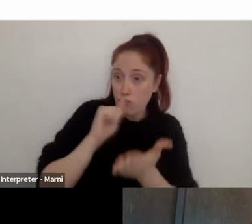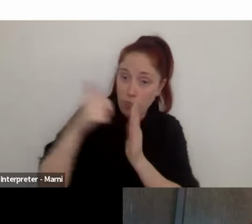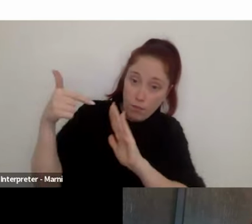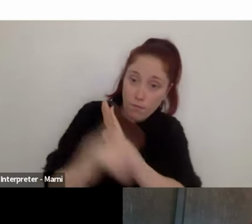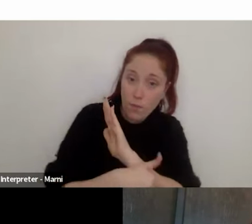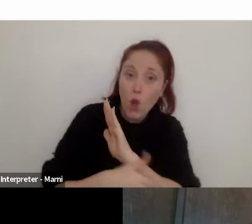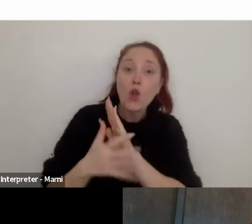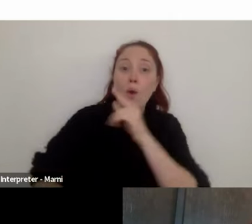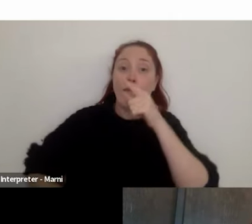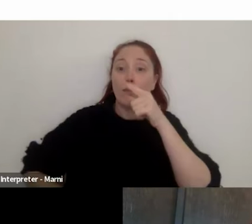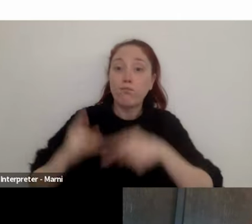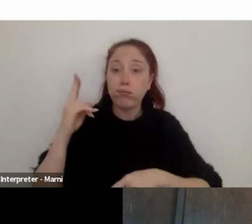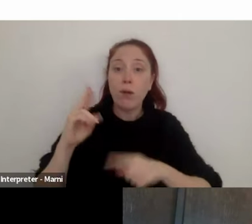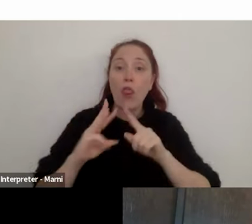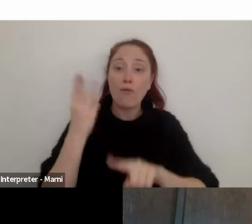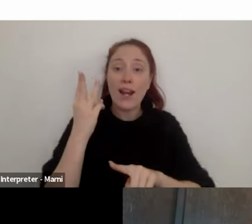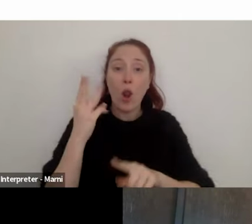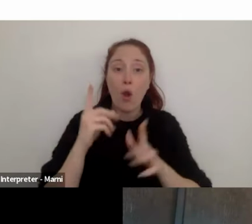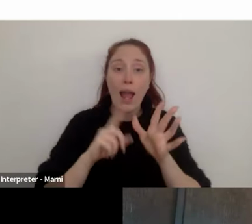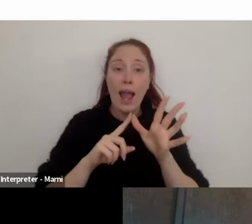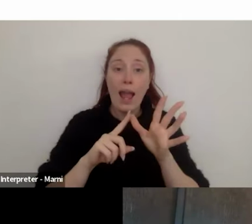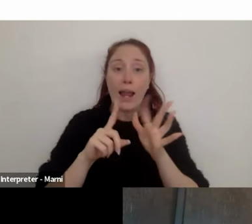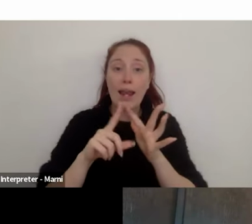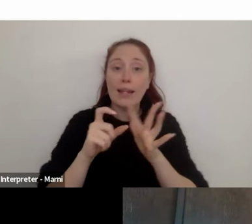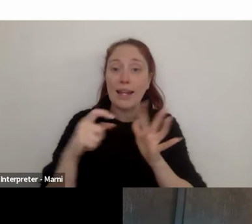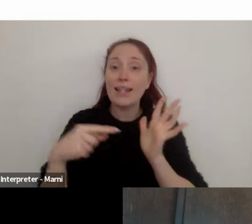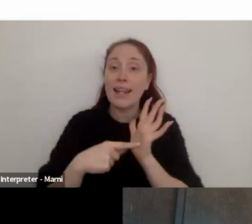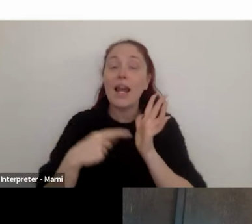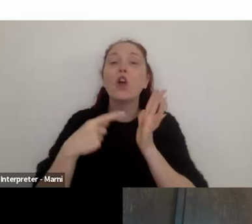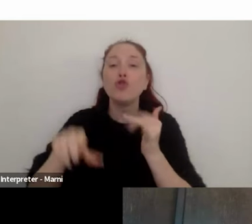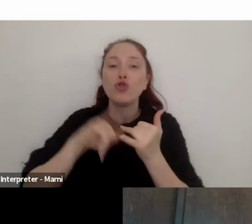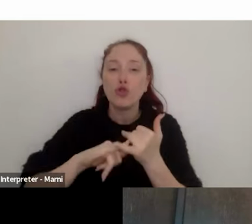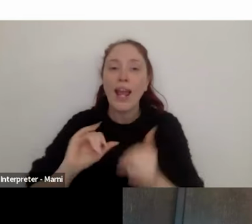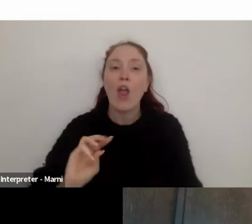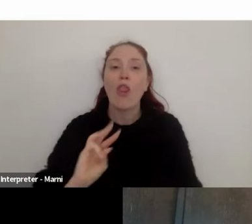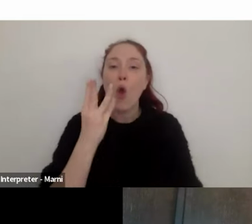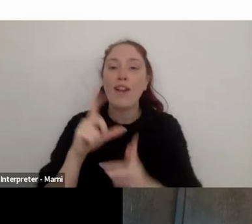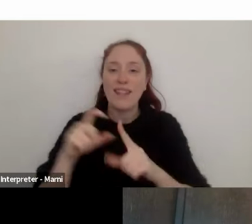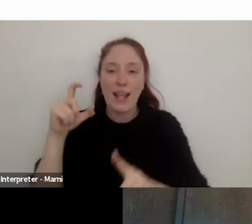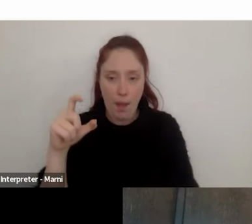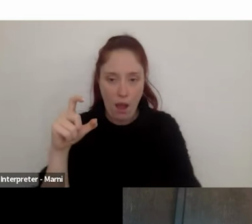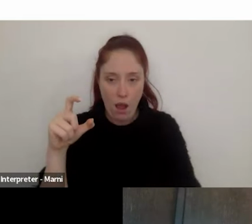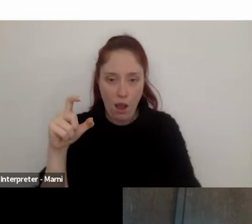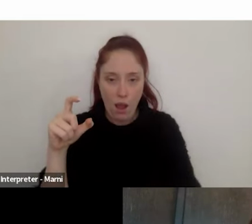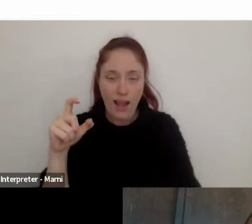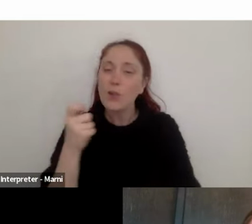3 December. It is a bit of a slower process than people might be used to with most of our grant